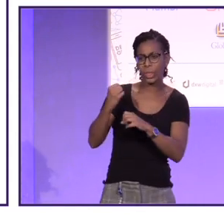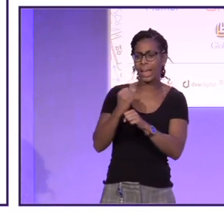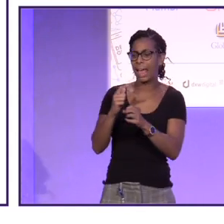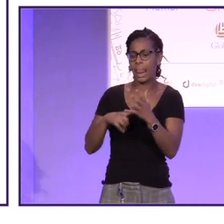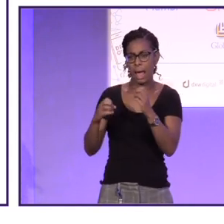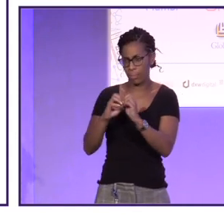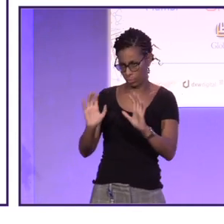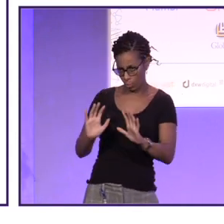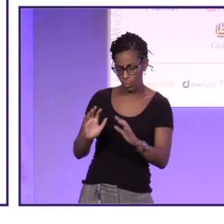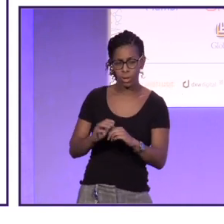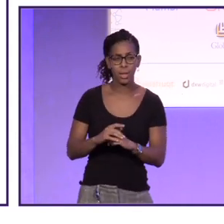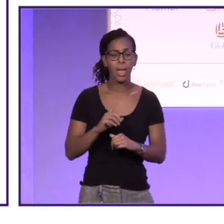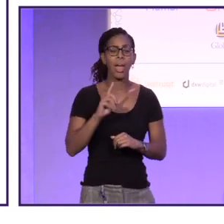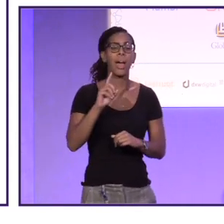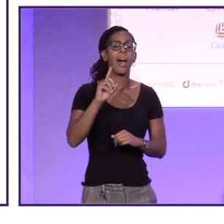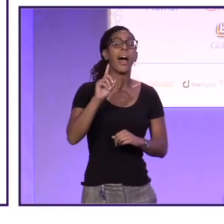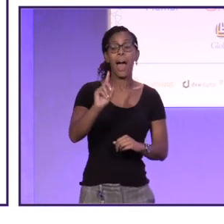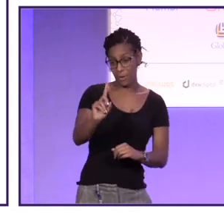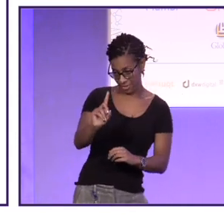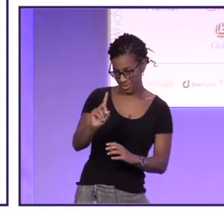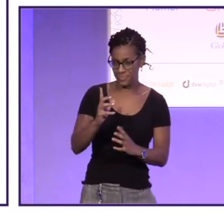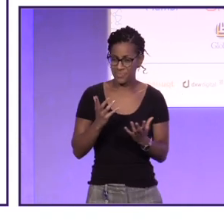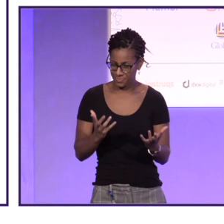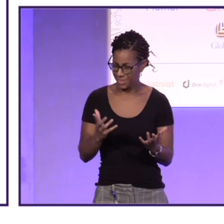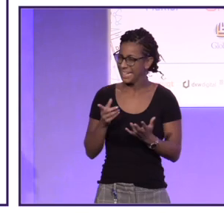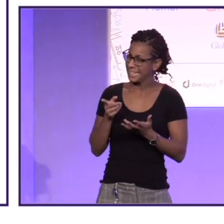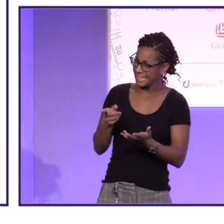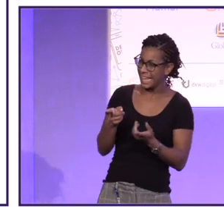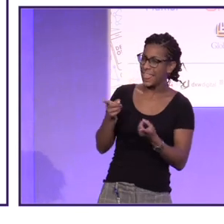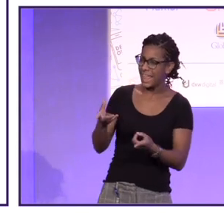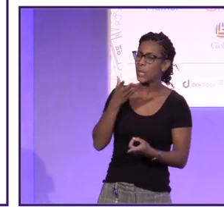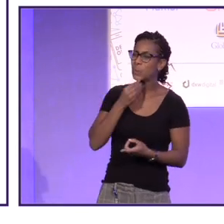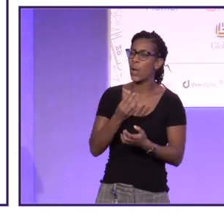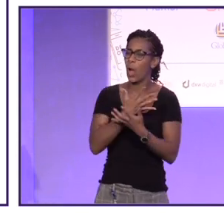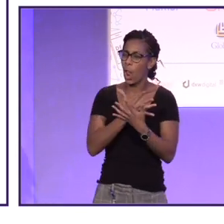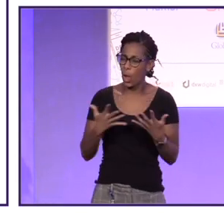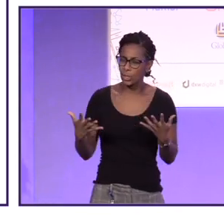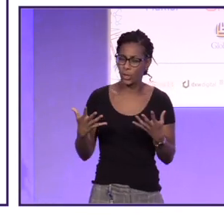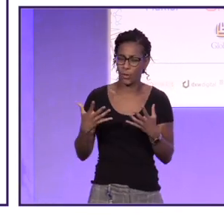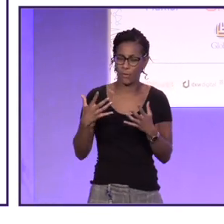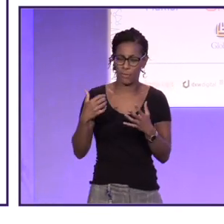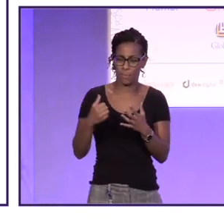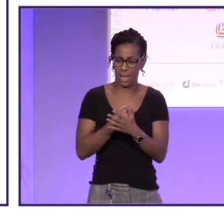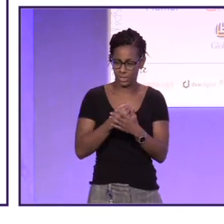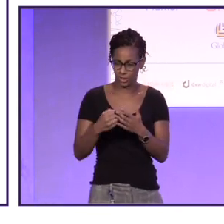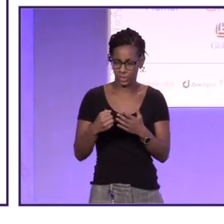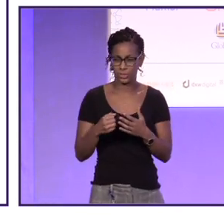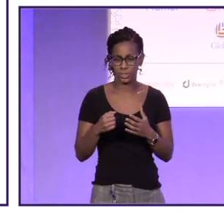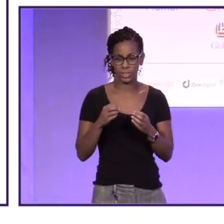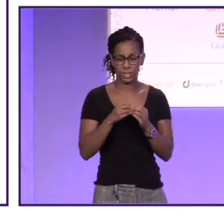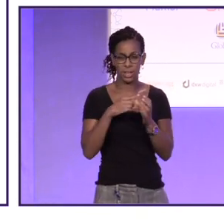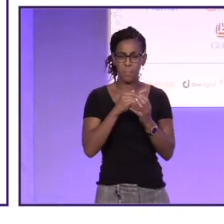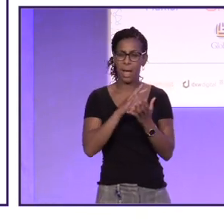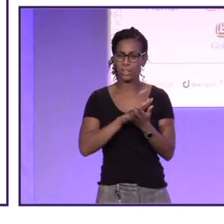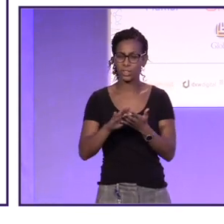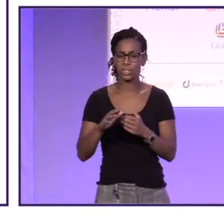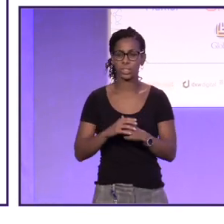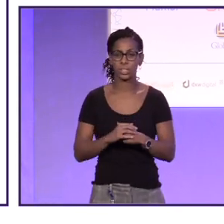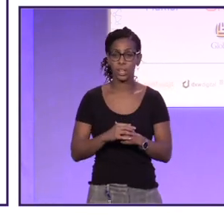However, they do use a lot of bash. Look at that script tag. That's essentially a shell script.